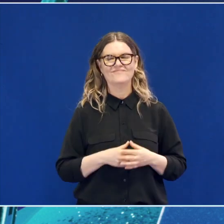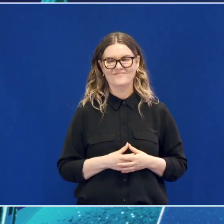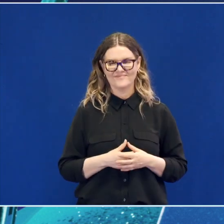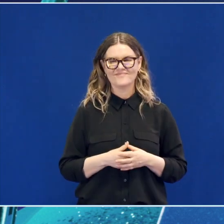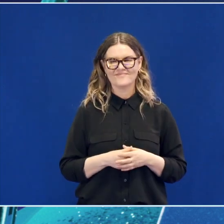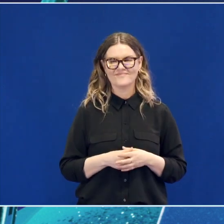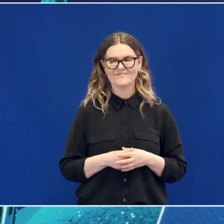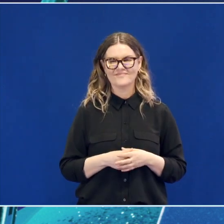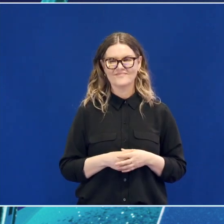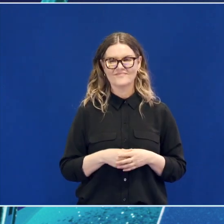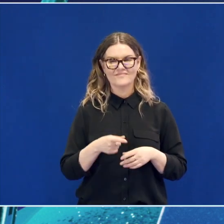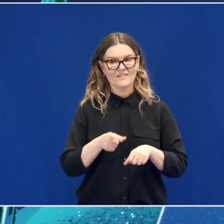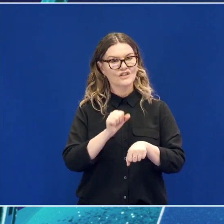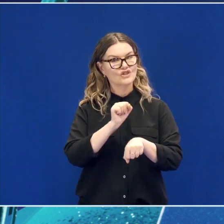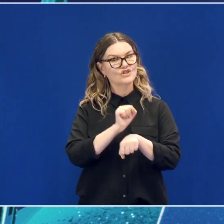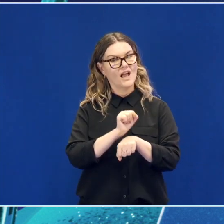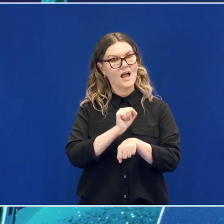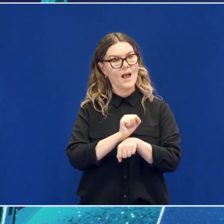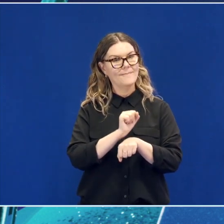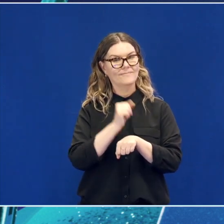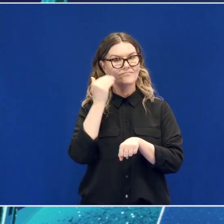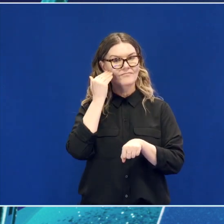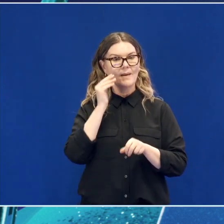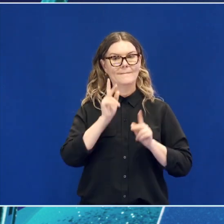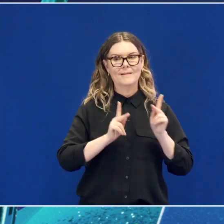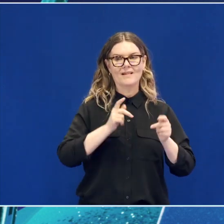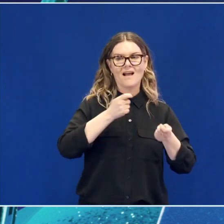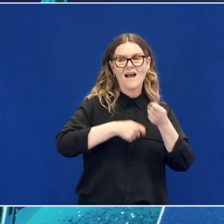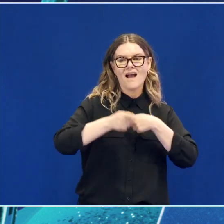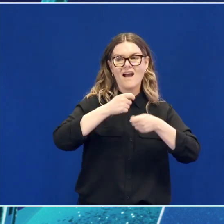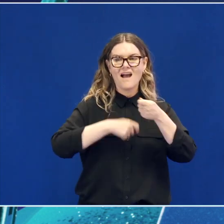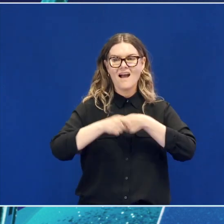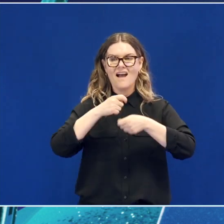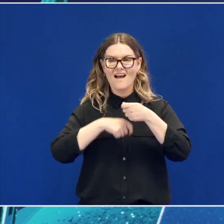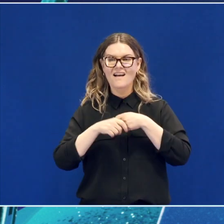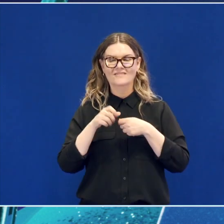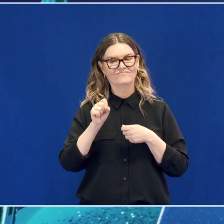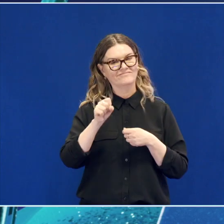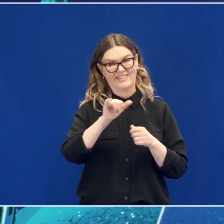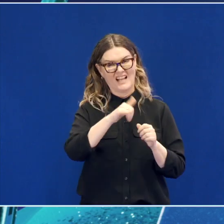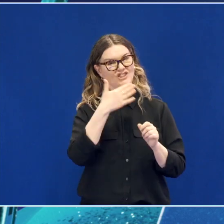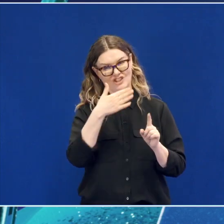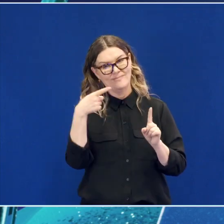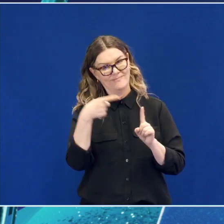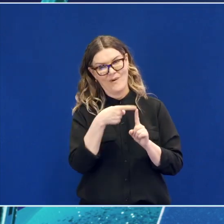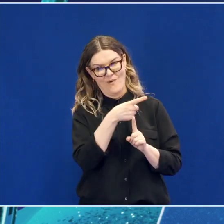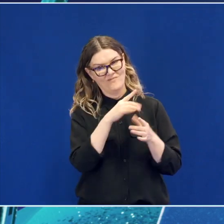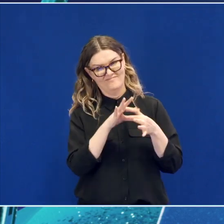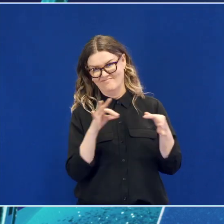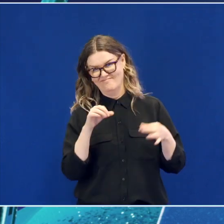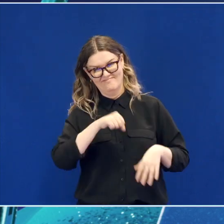And the challenge for us -- we talk about AI in isolation, but as -- because it's the latest tool.